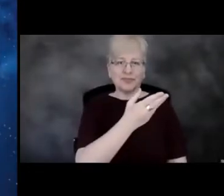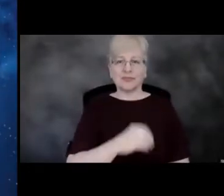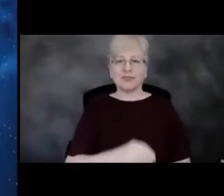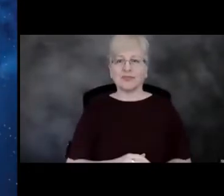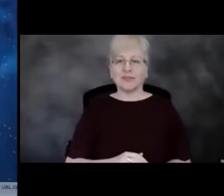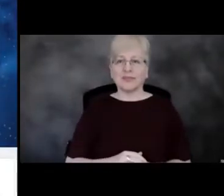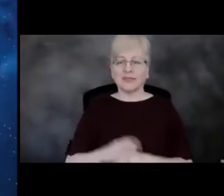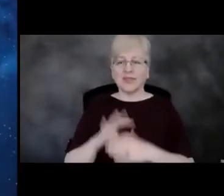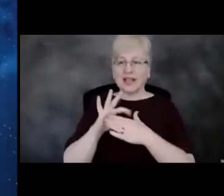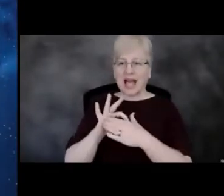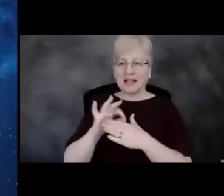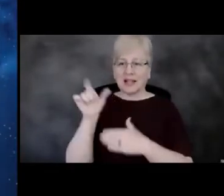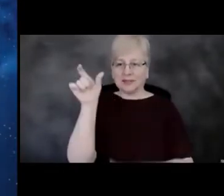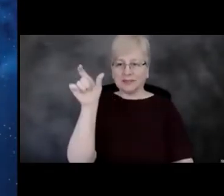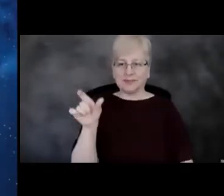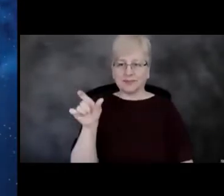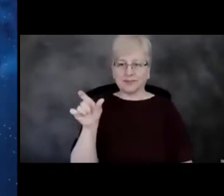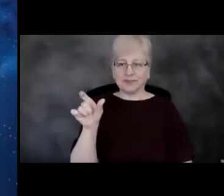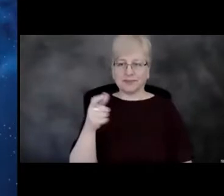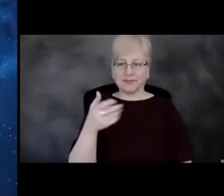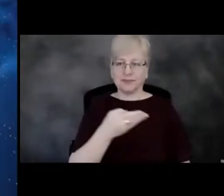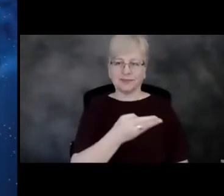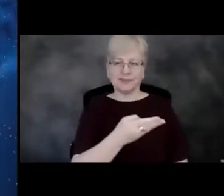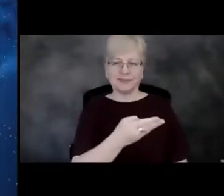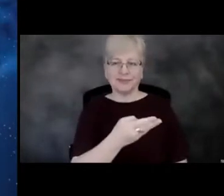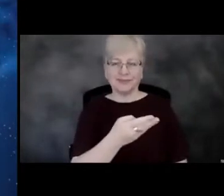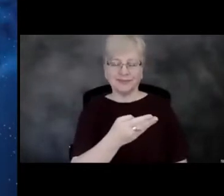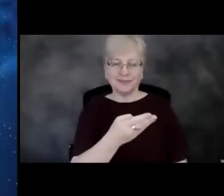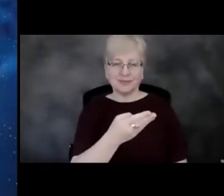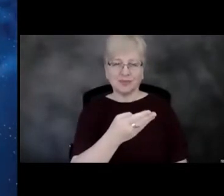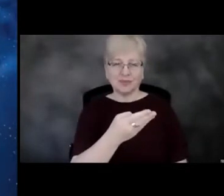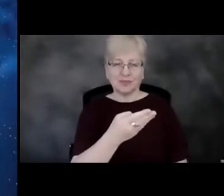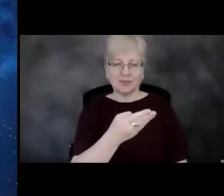here so I can show you how to load up your poster.